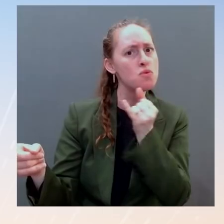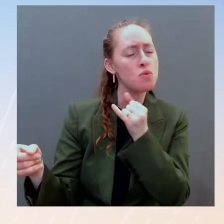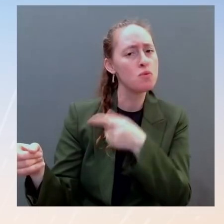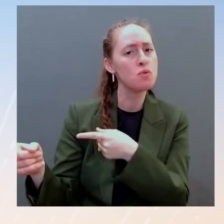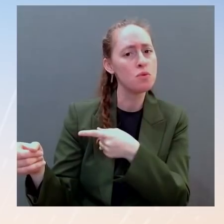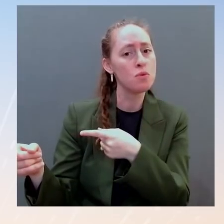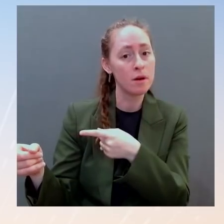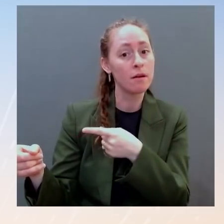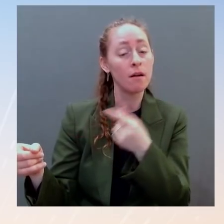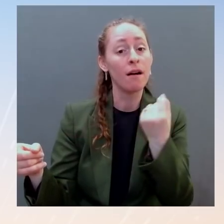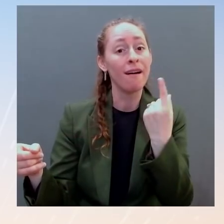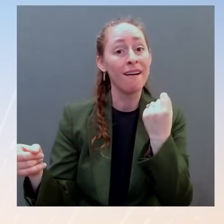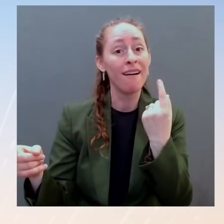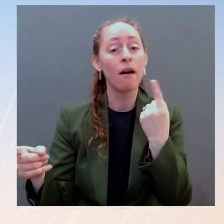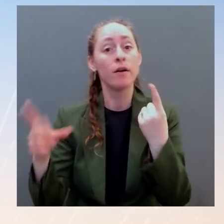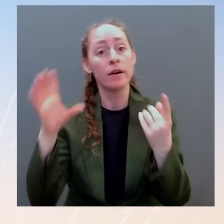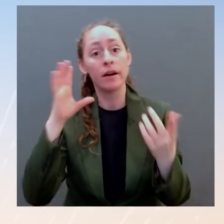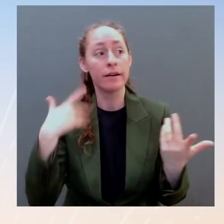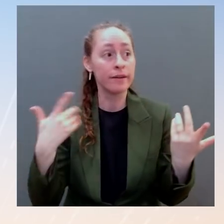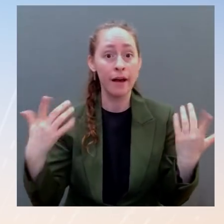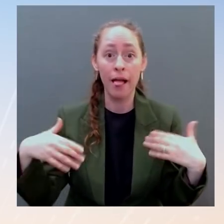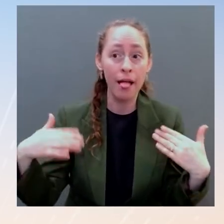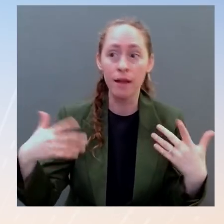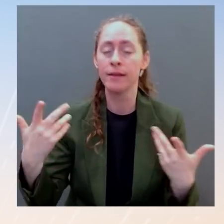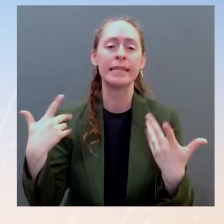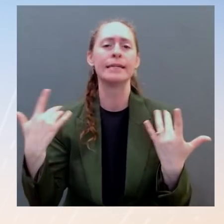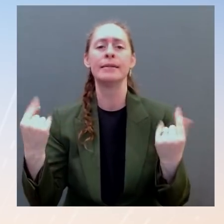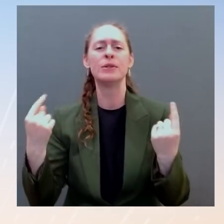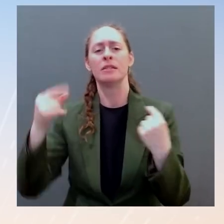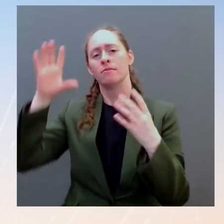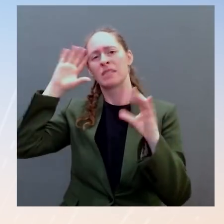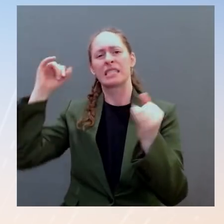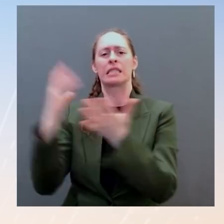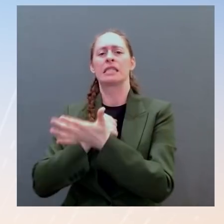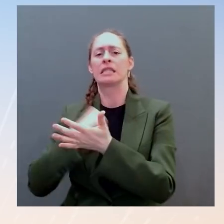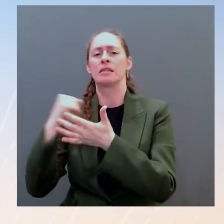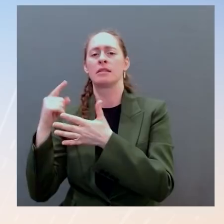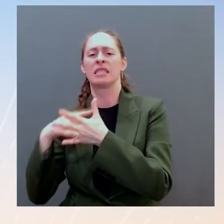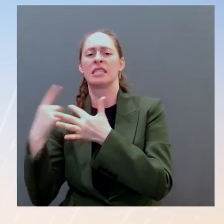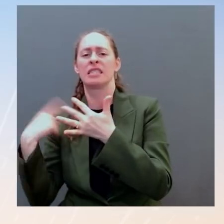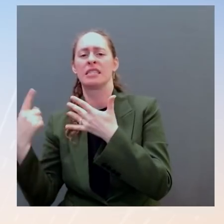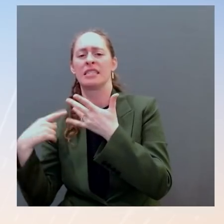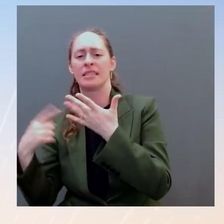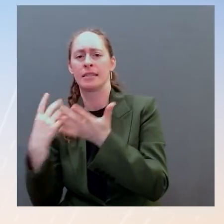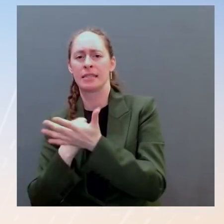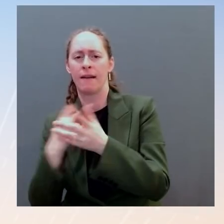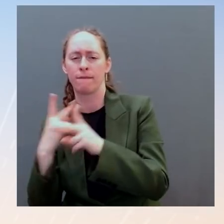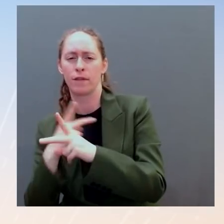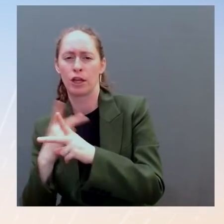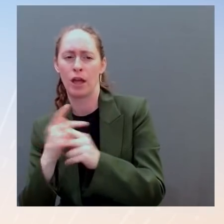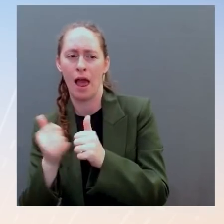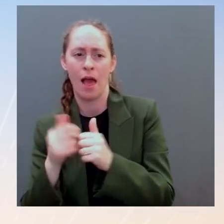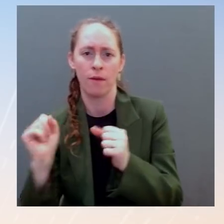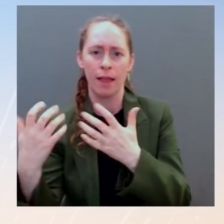and he is taking steps to address where we see costs increasing in different areas that impact the American people's pocketbooks.